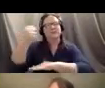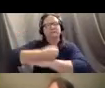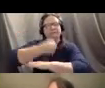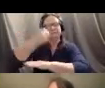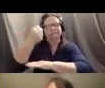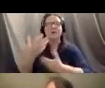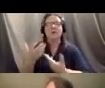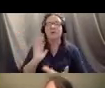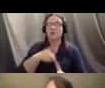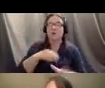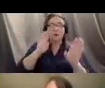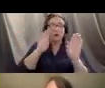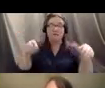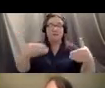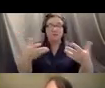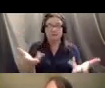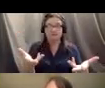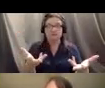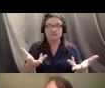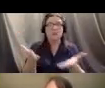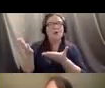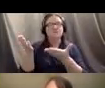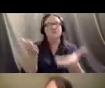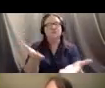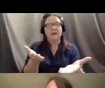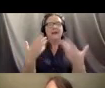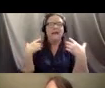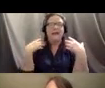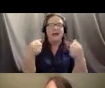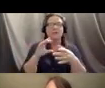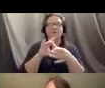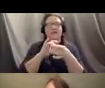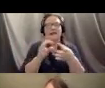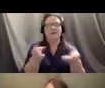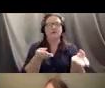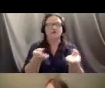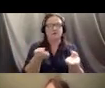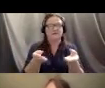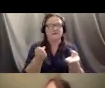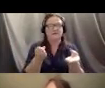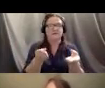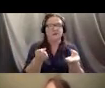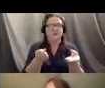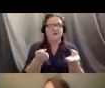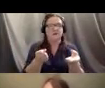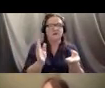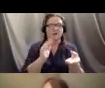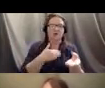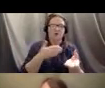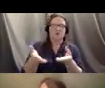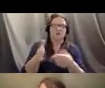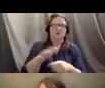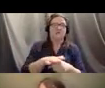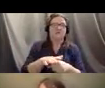So our focus now is bringing in health related services to our service area, which is south